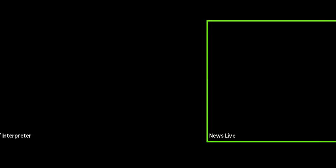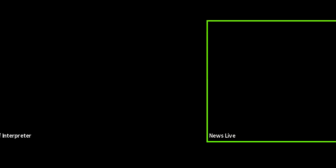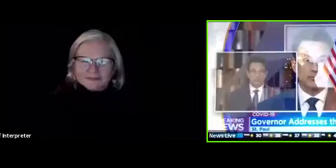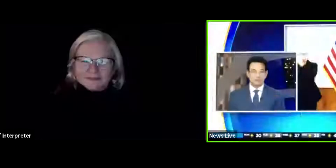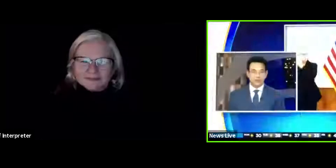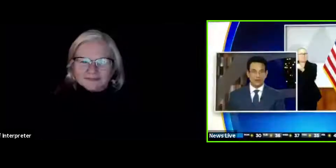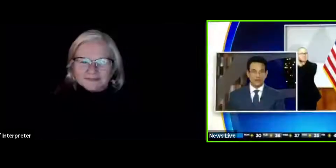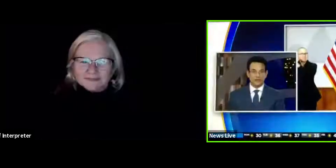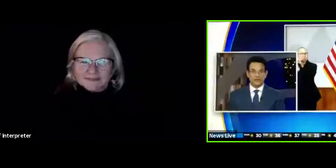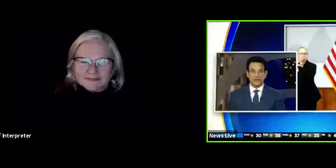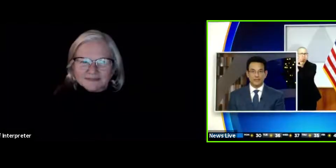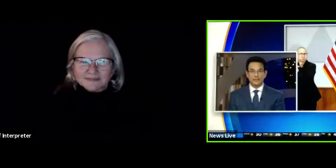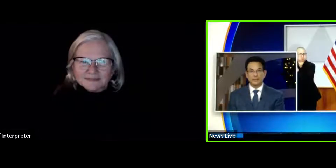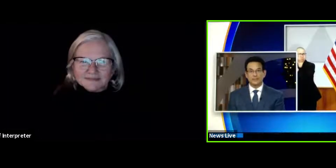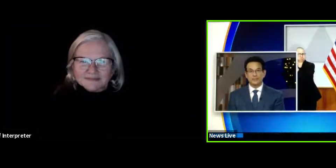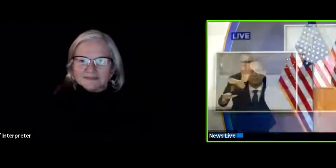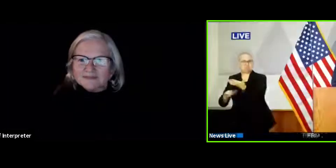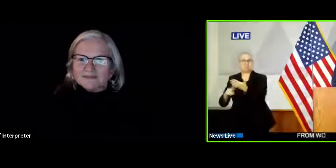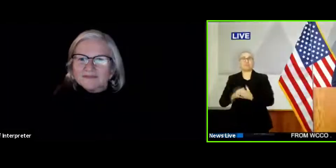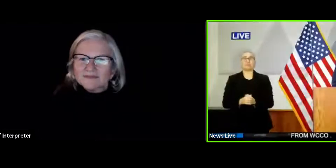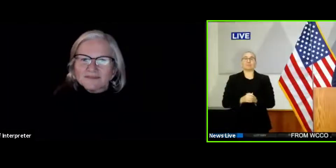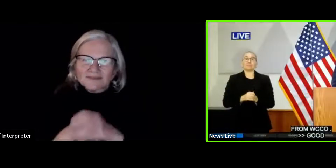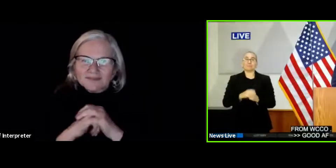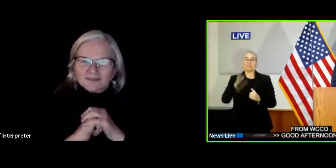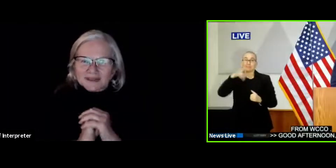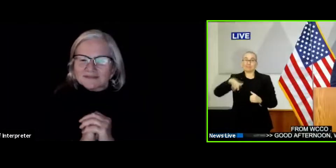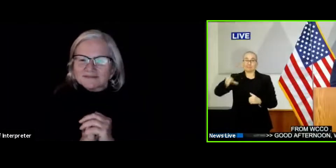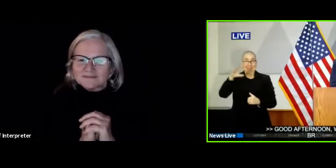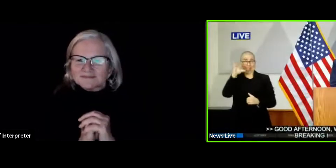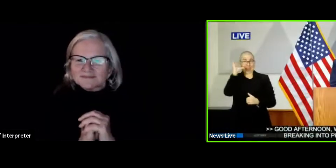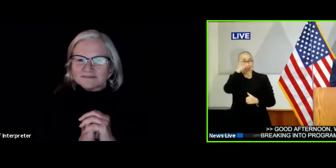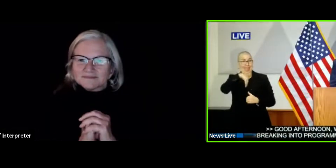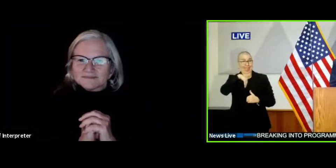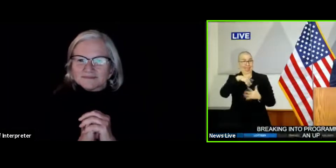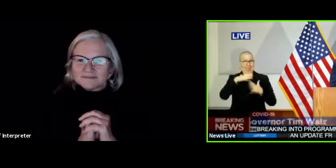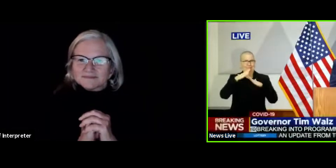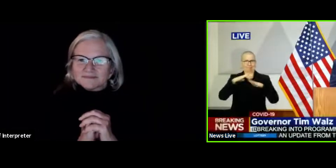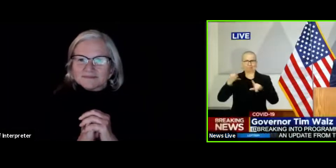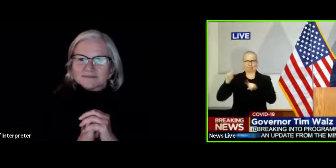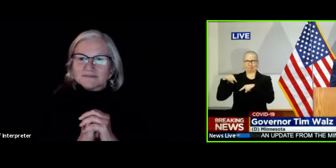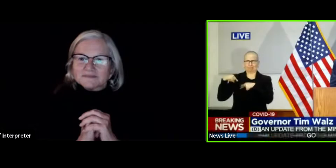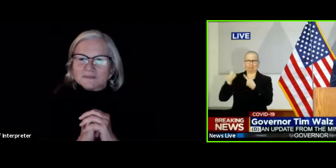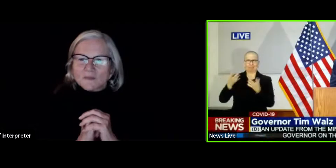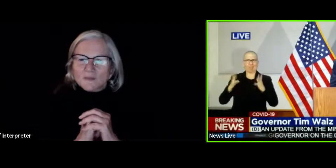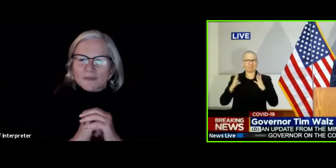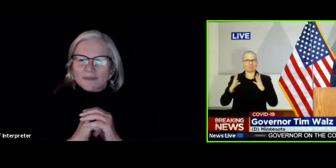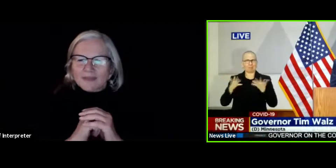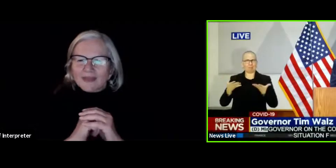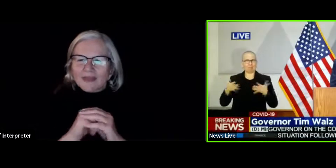≫ GOOD AFTERNOON, 7, GOOD AFTERNOON, MINNESOTA. TODAY I'LL BE JOINED BY MINNESOTA DEPARTMENTS OF HEALTH COMMISSIONER JAN MALCOLM FOR A LITTLE BIT MORE OF AN IN-DEPTH DIVE INTO SOME OF THE DATA. I FIRST OF ALL WANT TO WISH EVERYONE WELCOME BACK FROM I'M SURE A VERY UNUSUAL AND A QUIET THANKSGIVING.